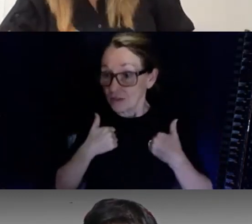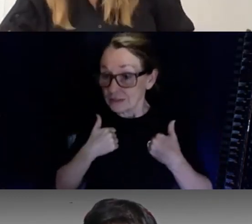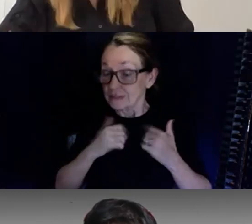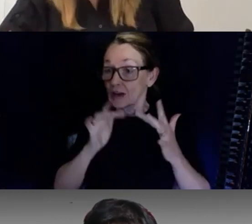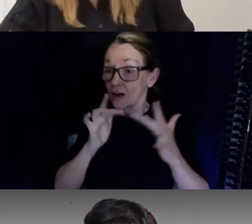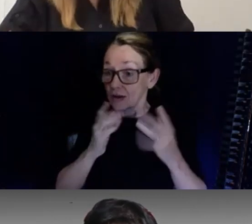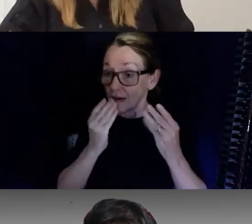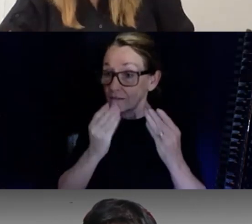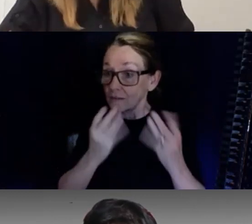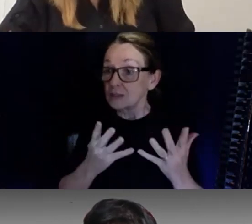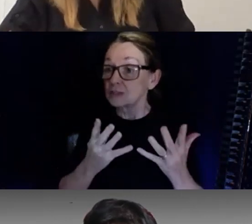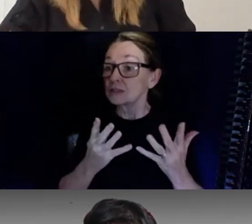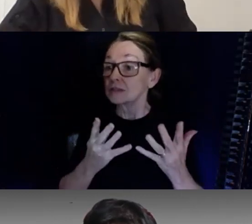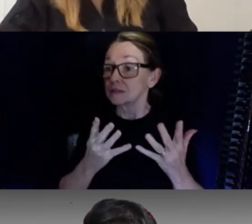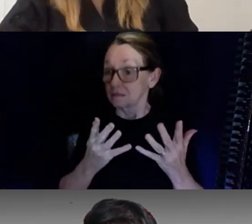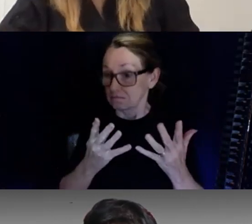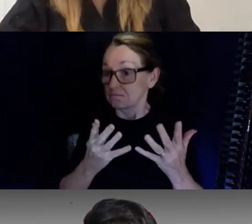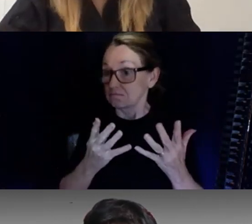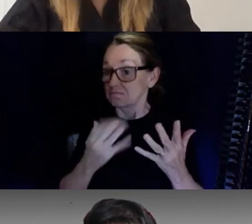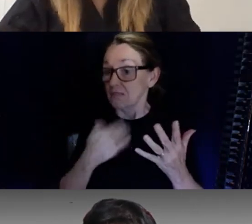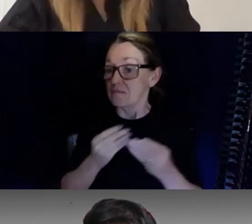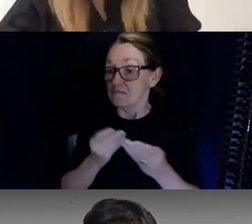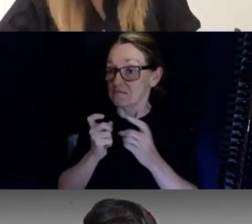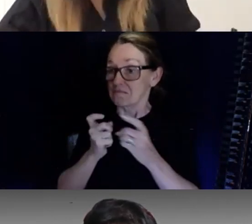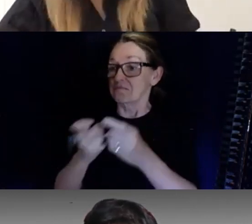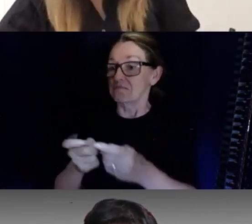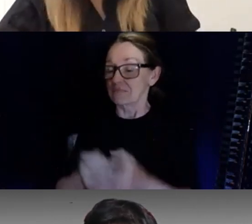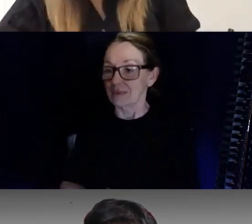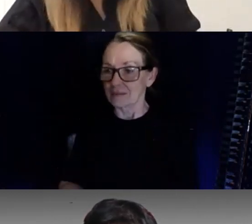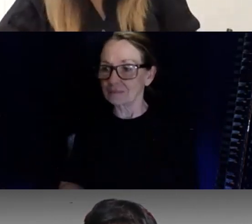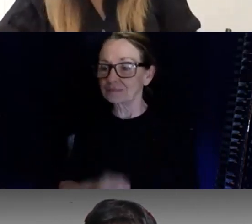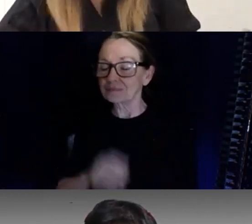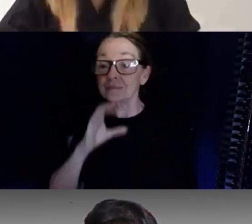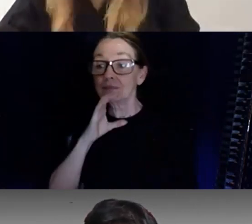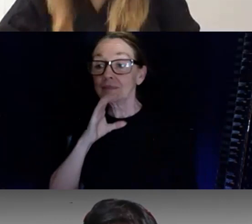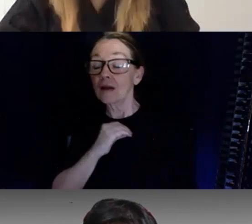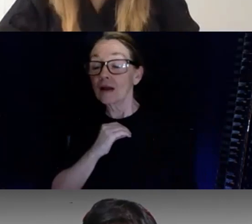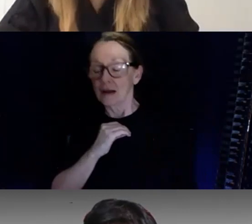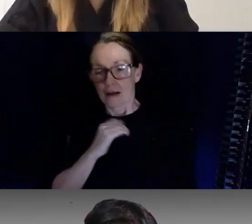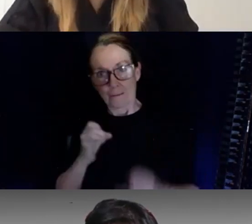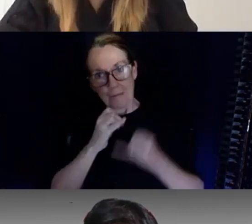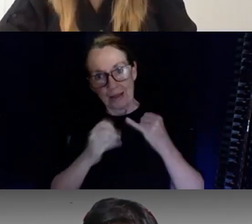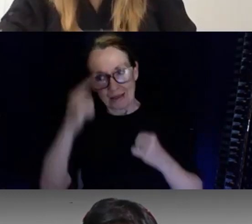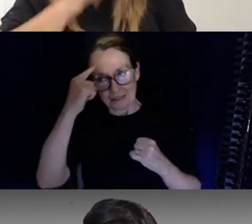I CAN PROVIDE YOU THE LIST THAT THE DEPARTMENT OF HEALTH HAS.